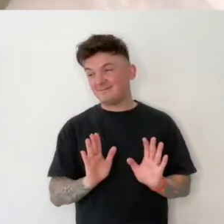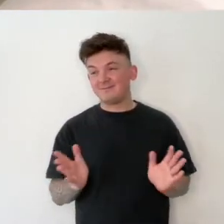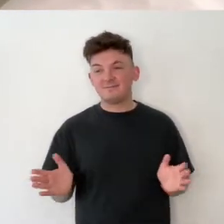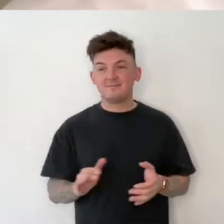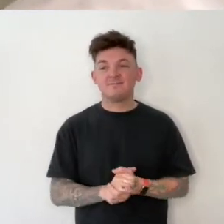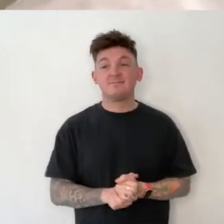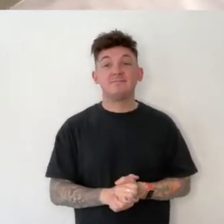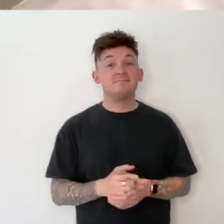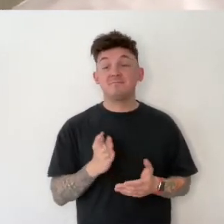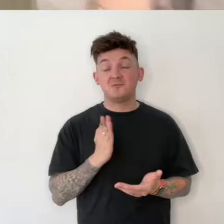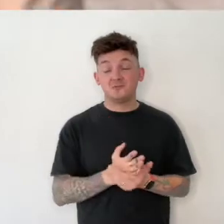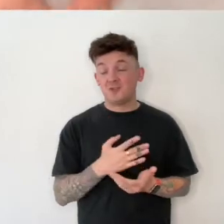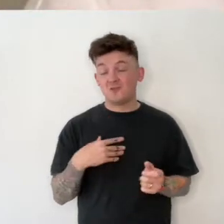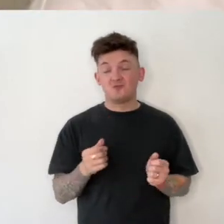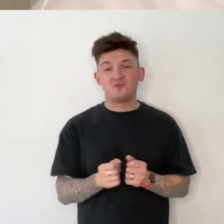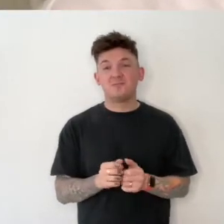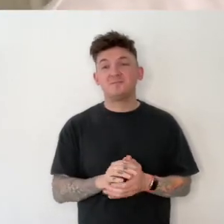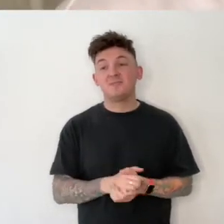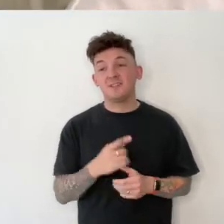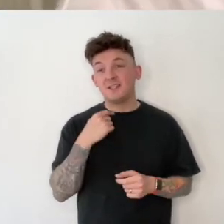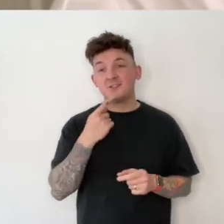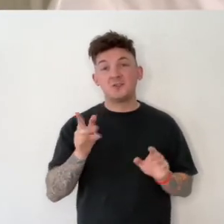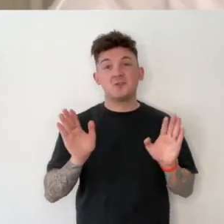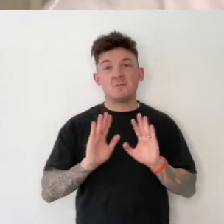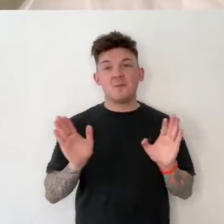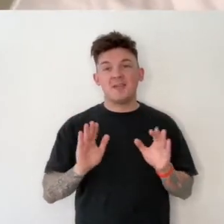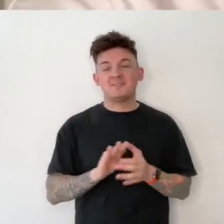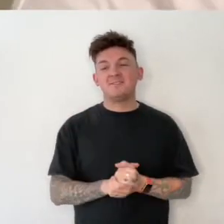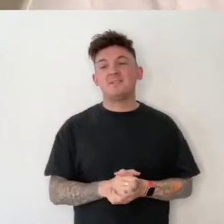need to add anything to that. we'll say goodbye to the viewers and then we'll just continue